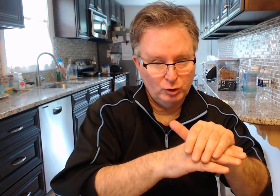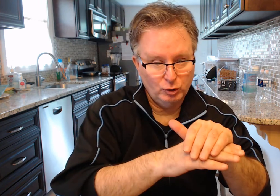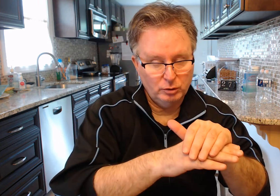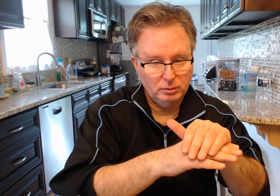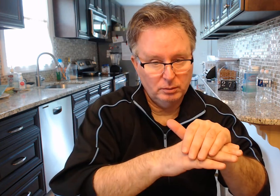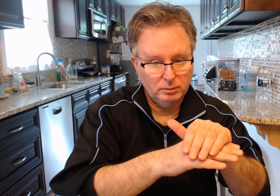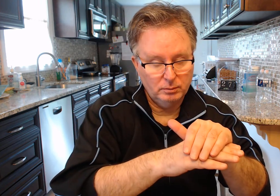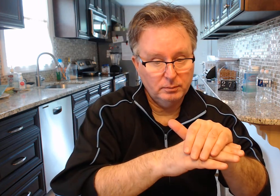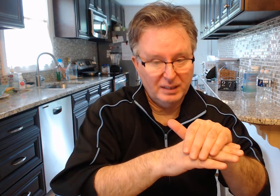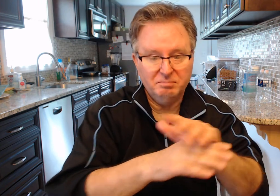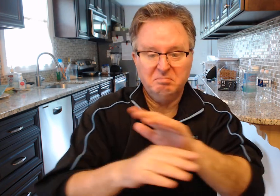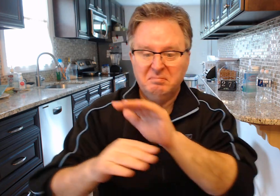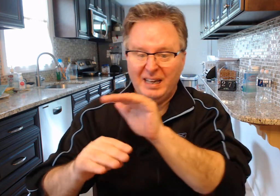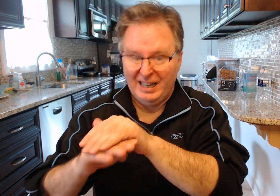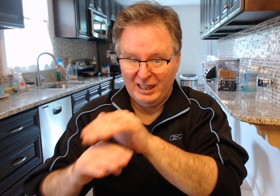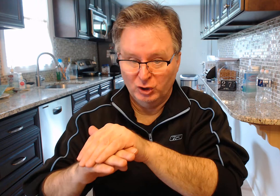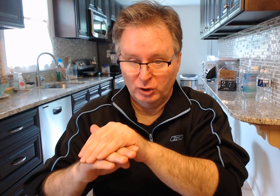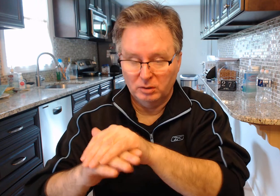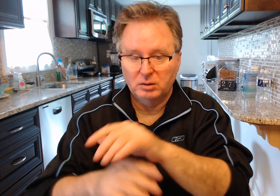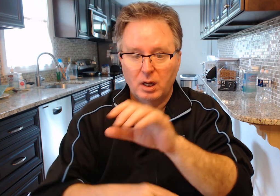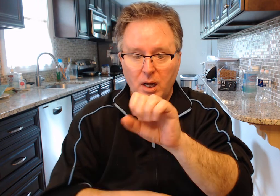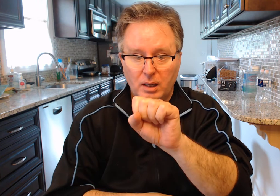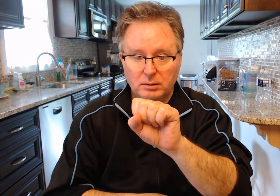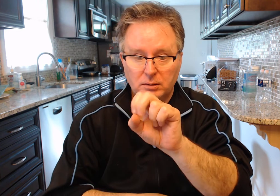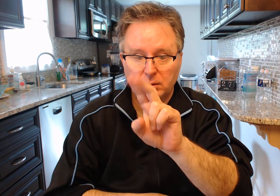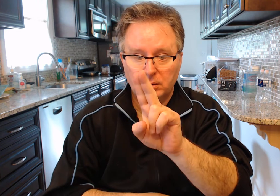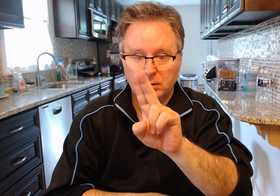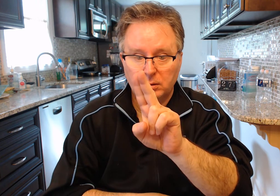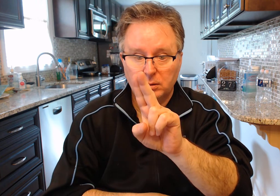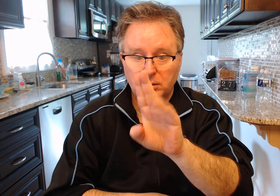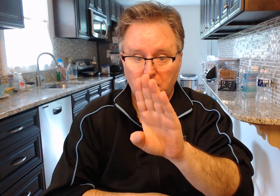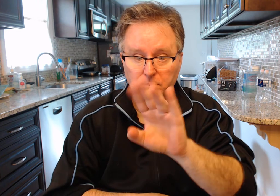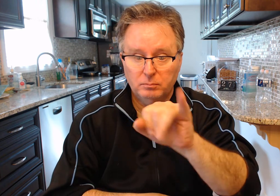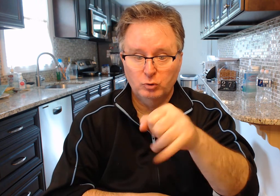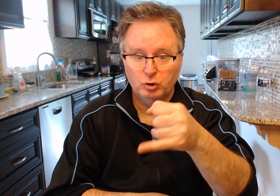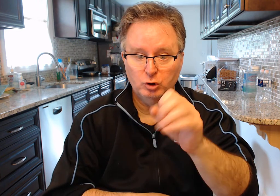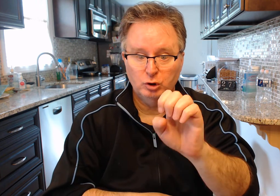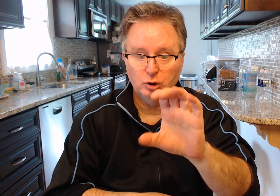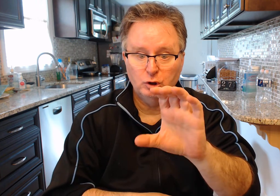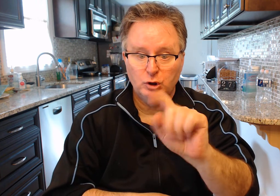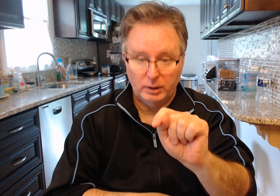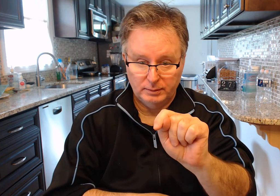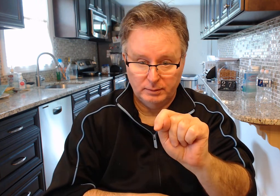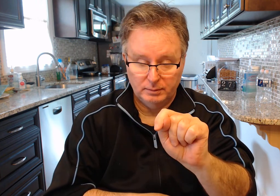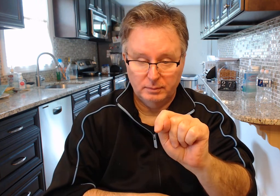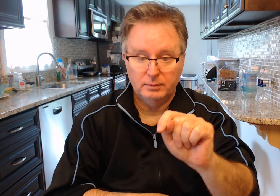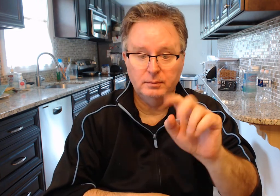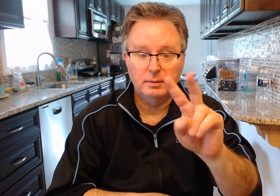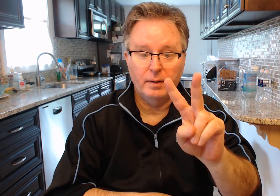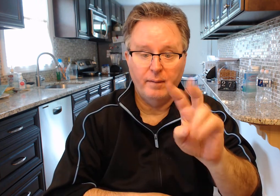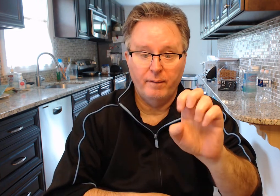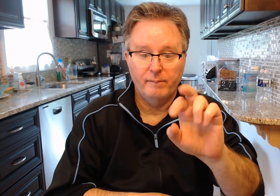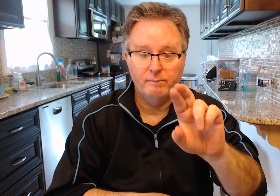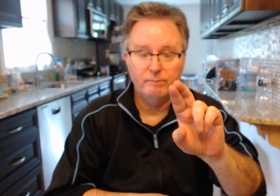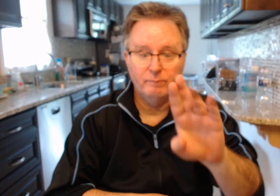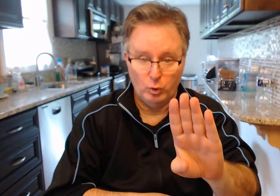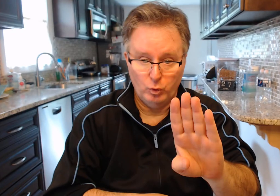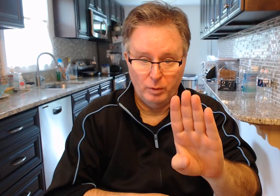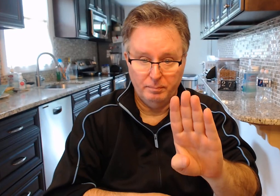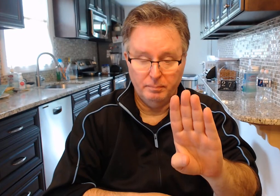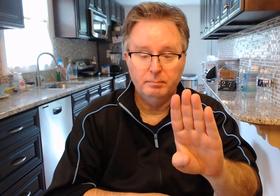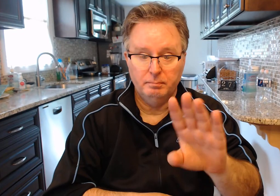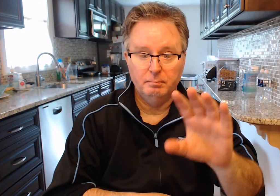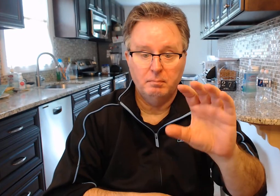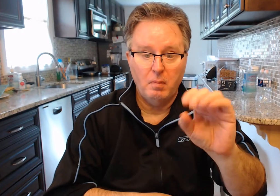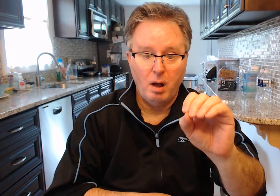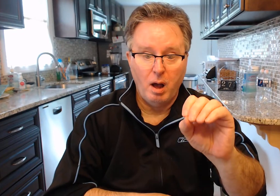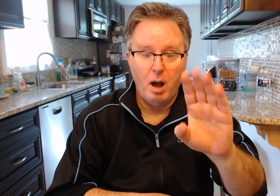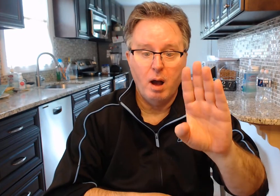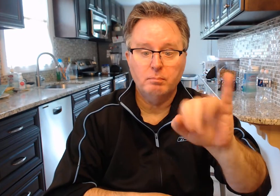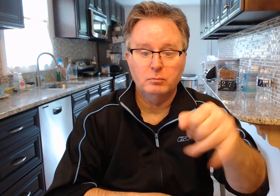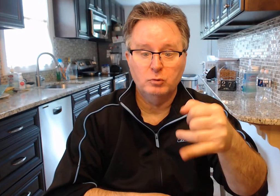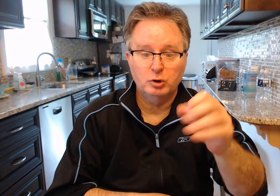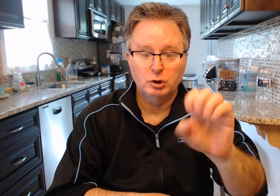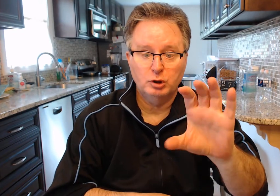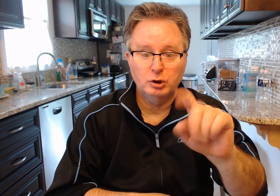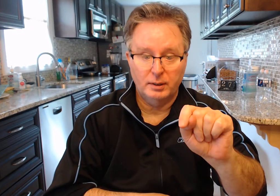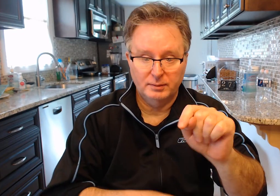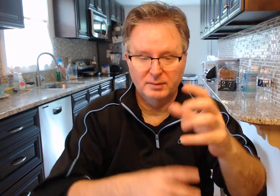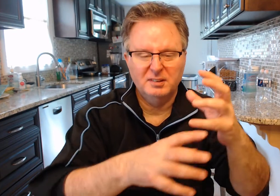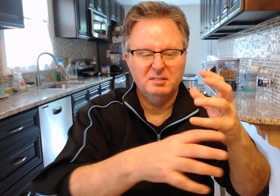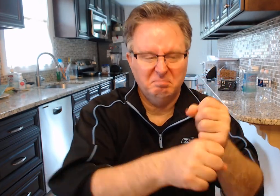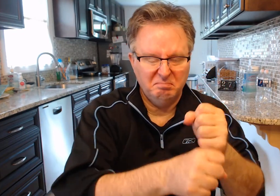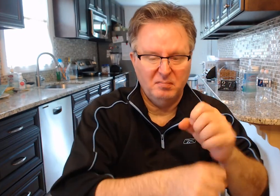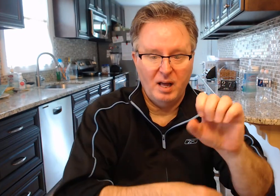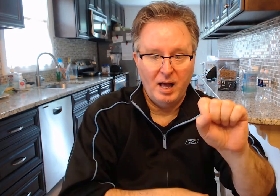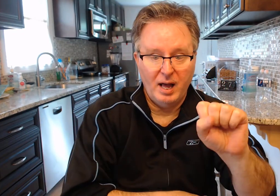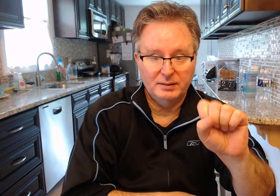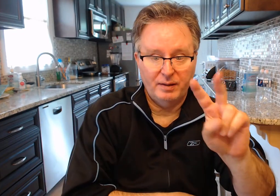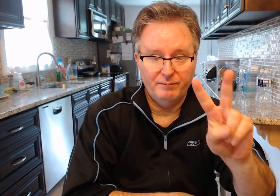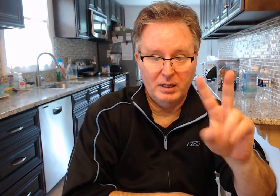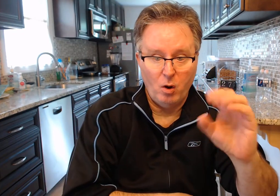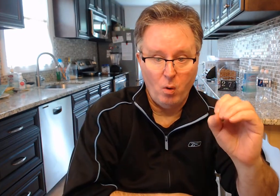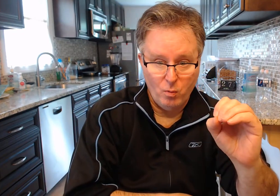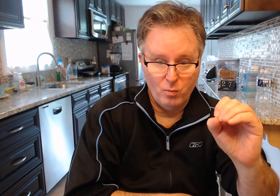English is "Subject Verb Object (SVO)